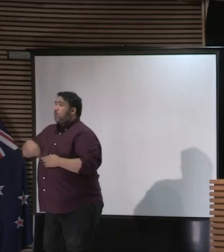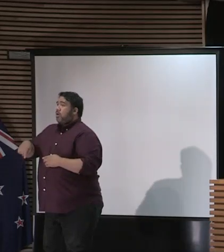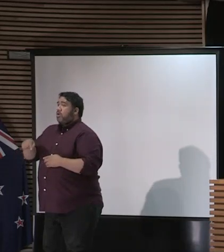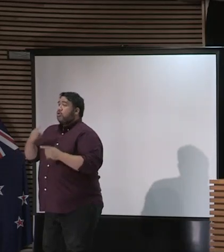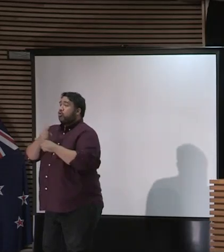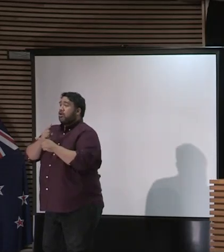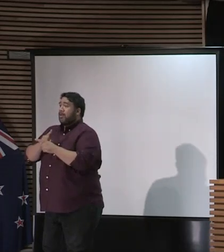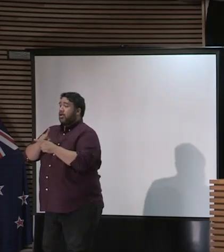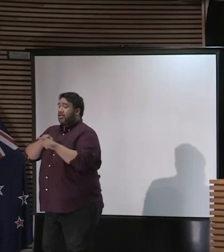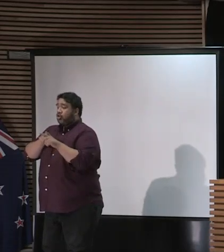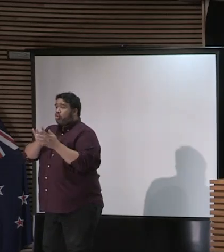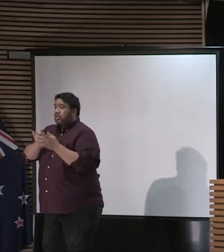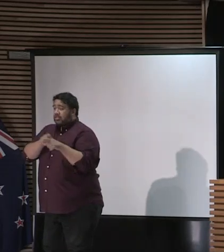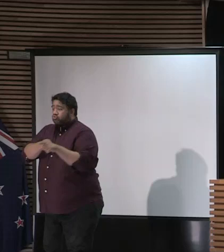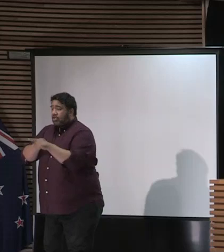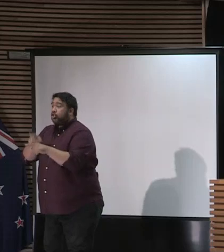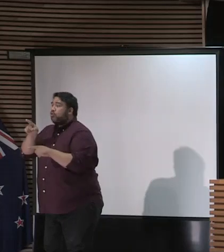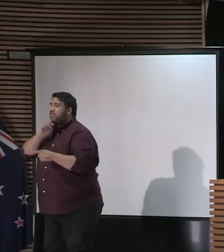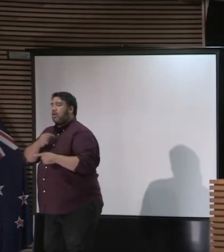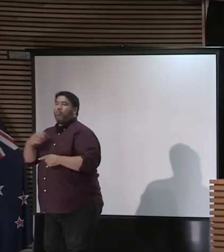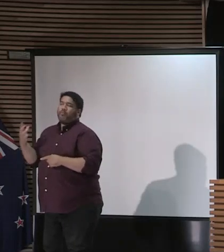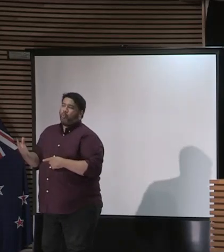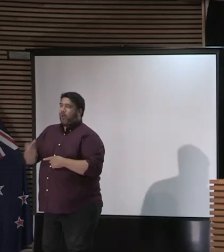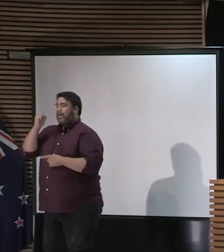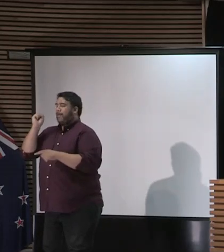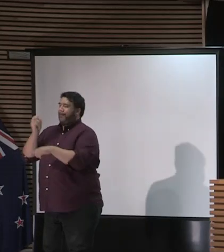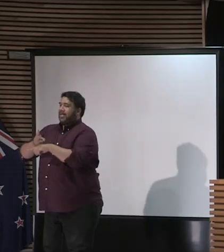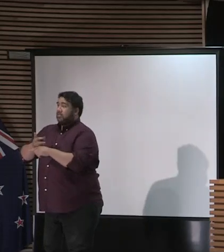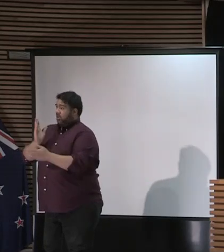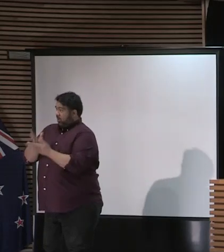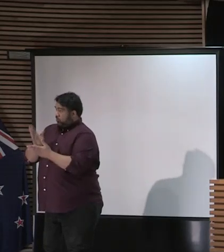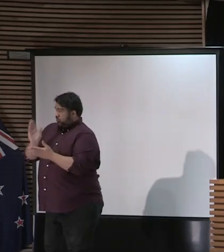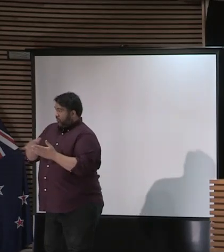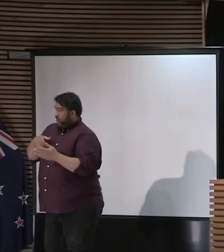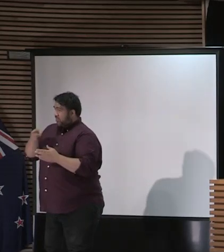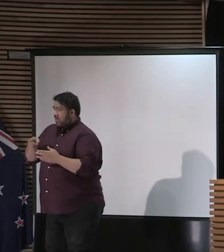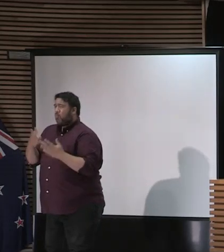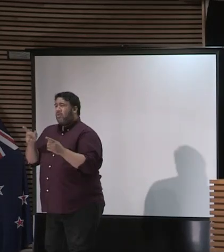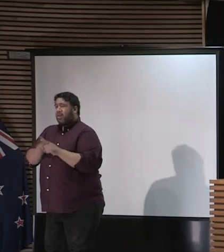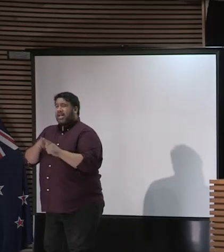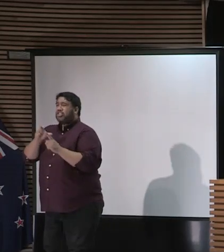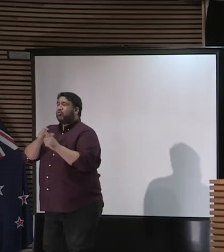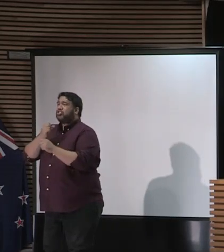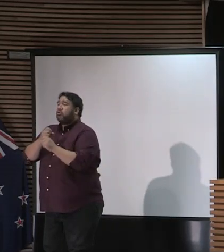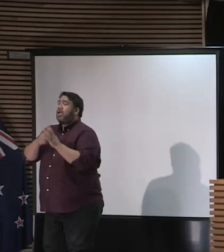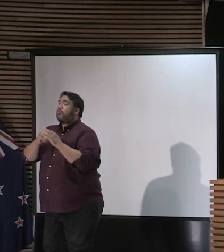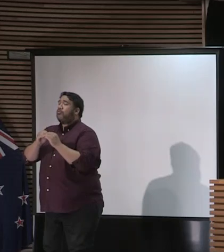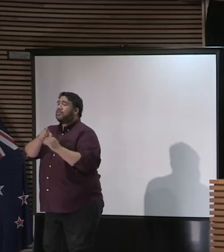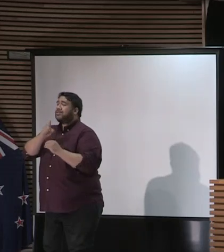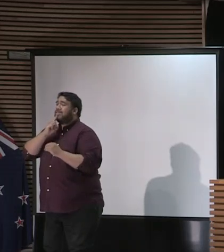questions. Prime Minister, do you stand by your statement yesterday that we've won the battle when it comes to contact tracing?